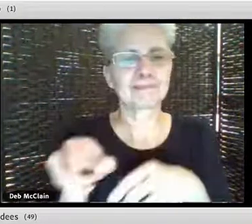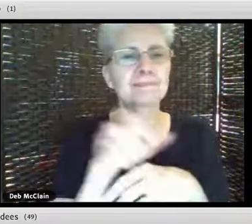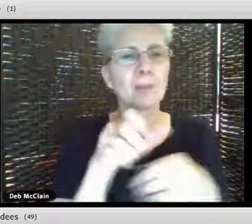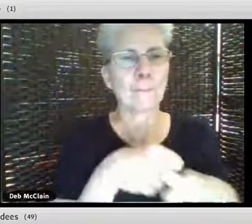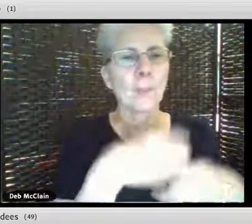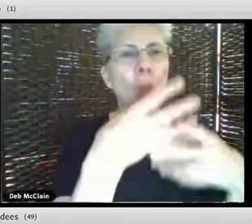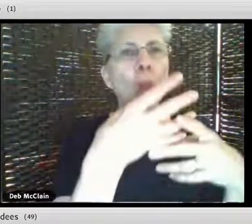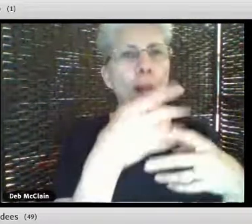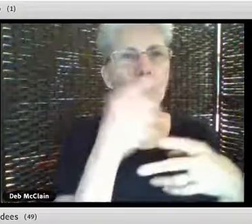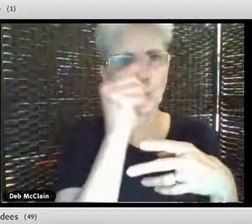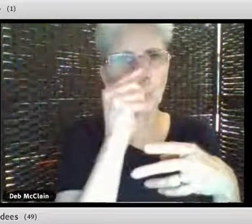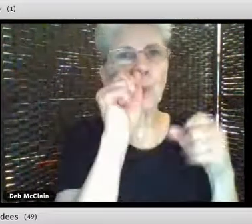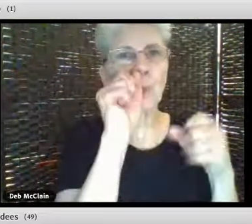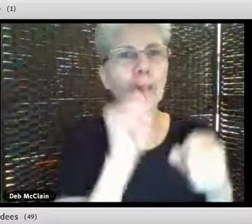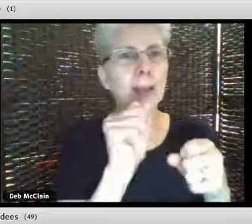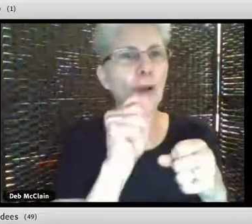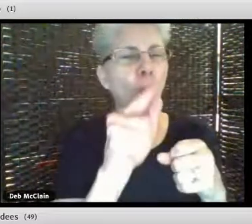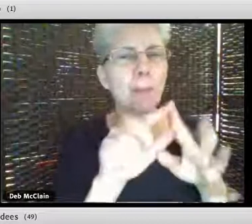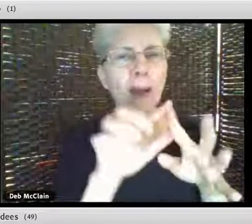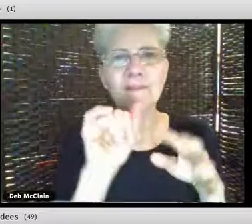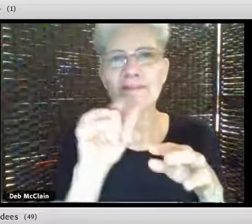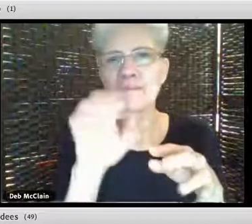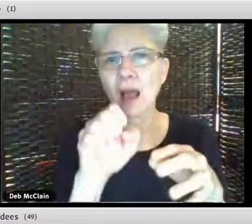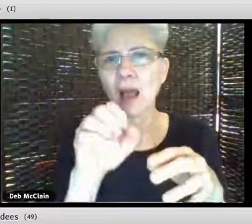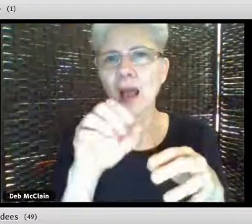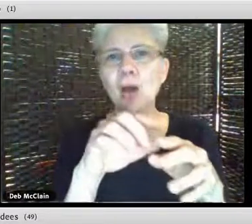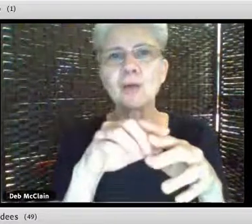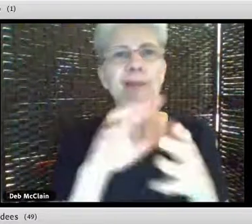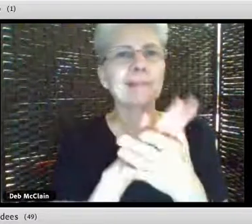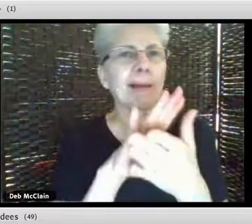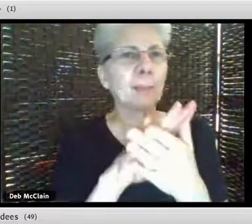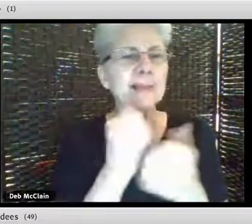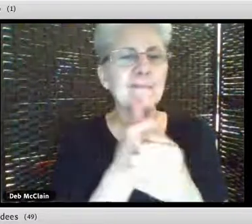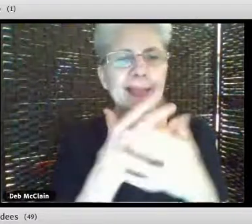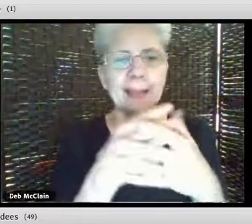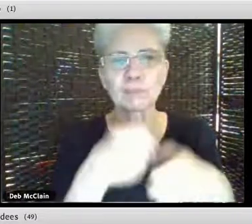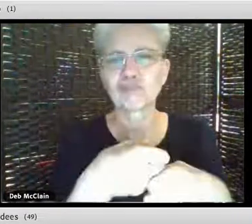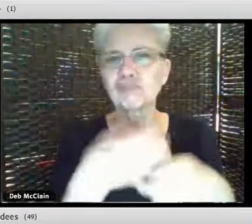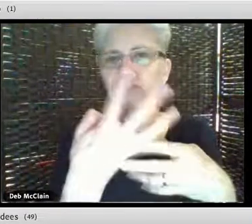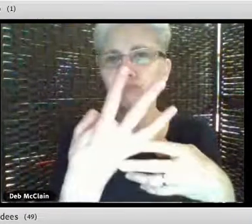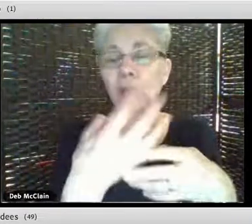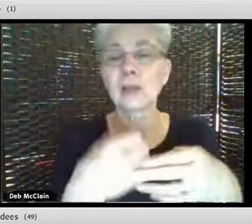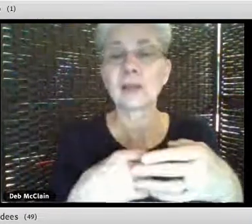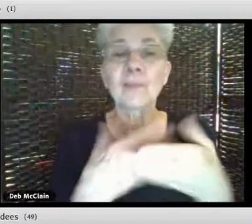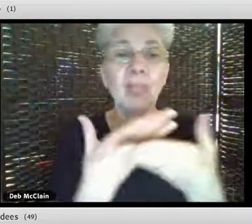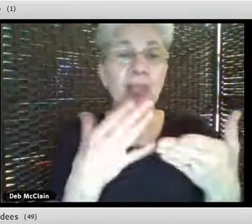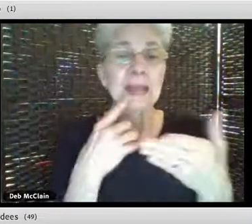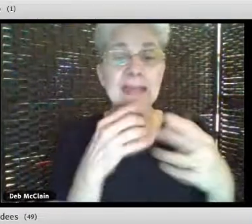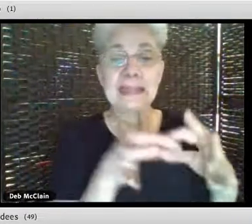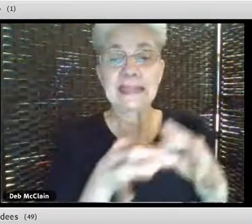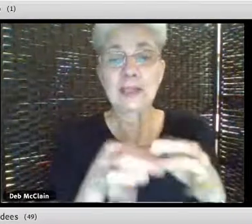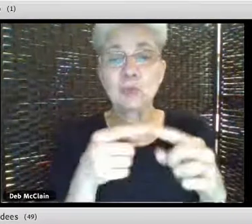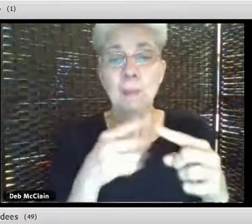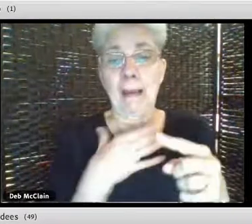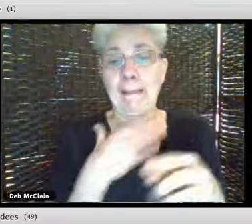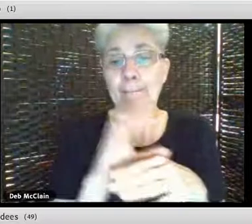so all my documents, all my files are on here, which is fantastic, and the thing is, it's synced to my computer,